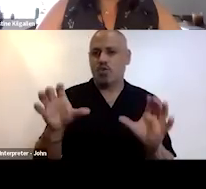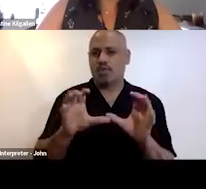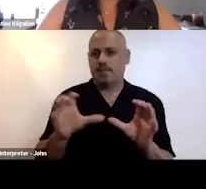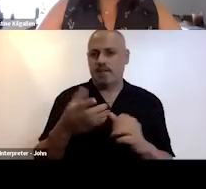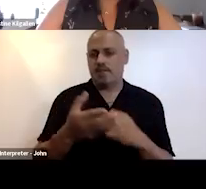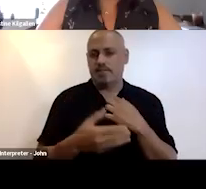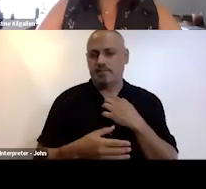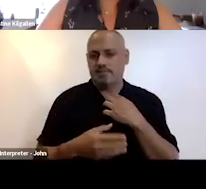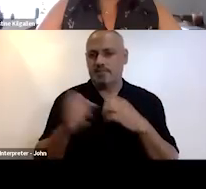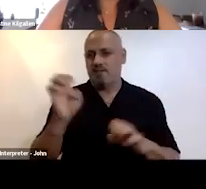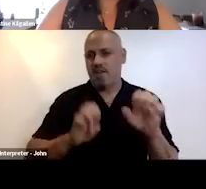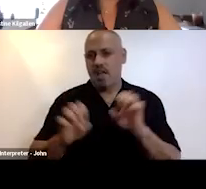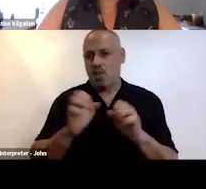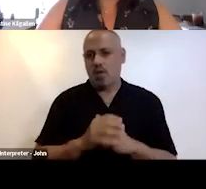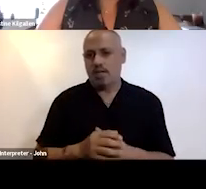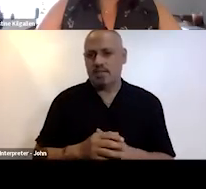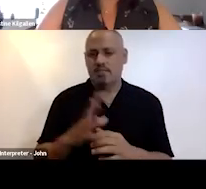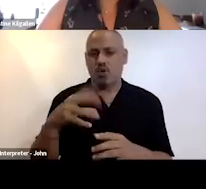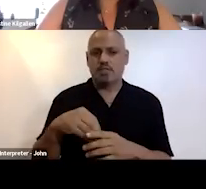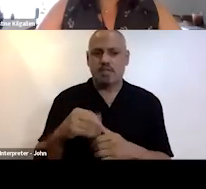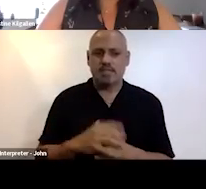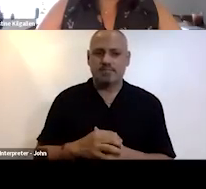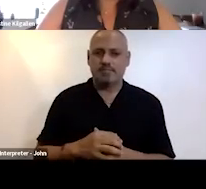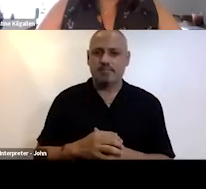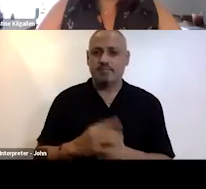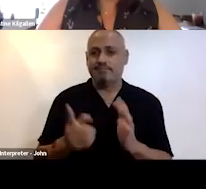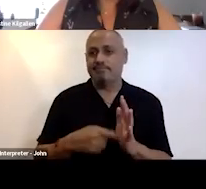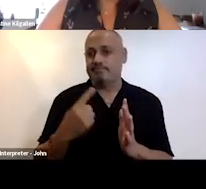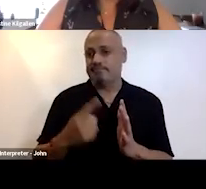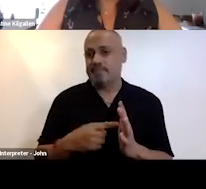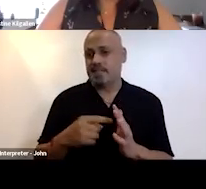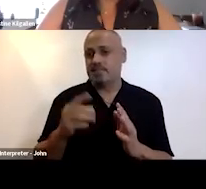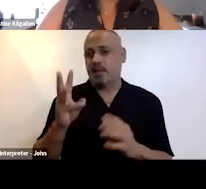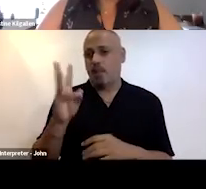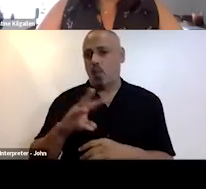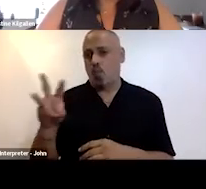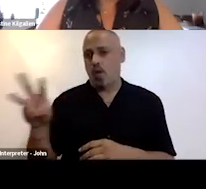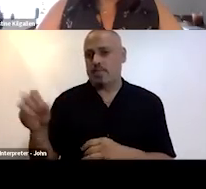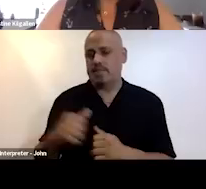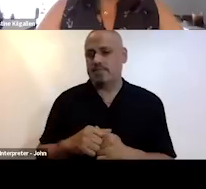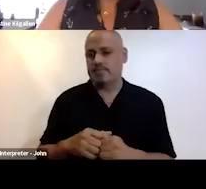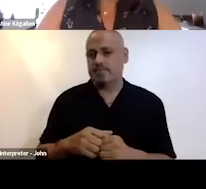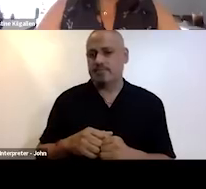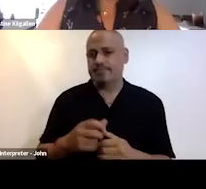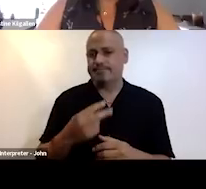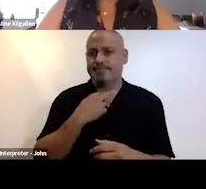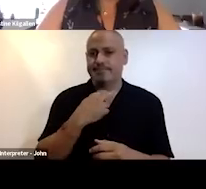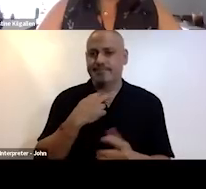the evaluation and certification of participation. Sometimes the website glitches real quick